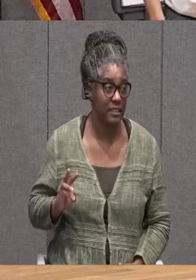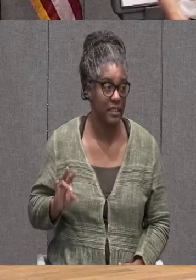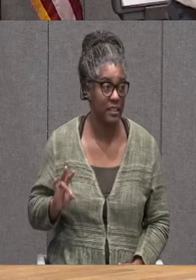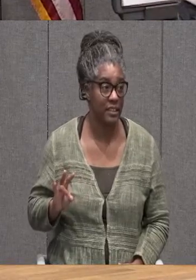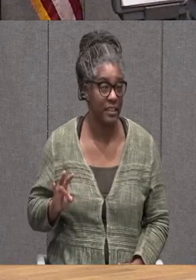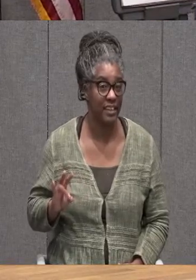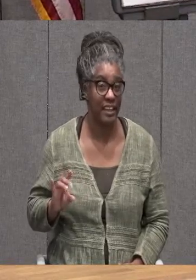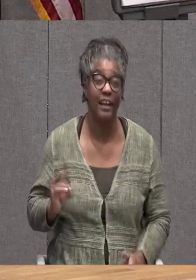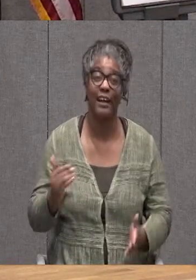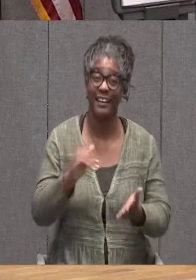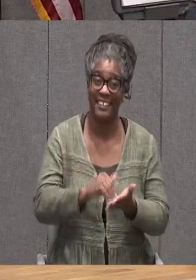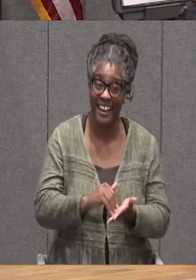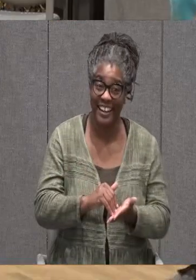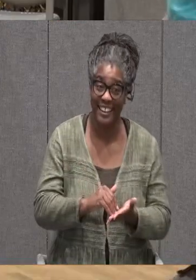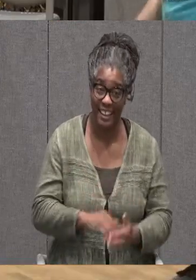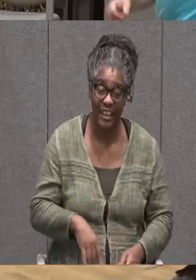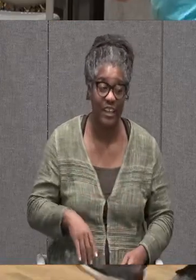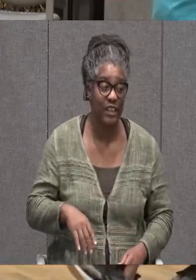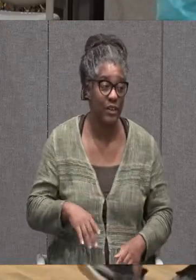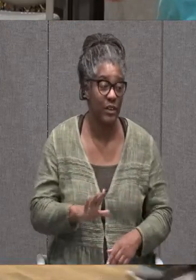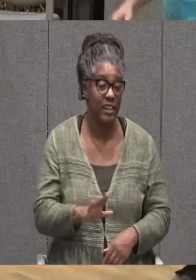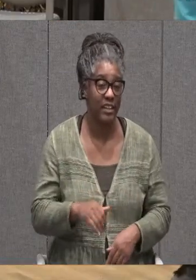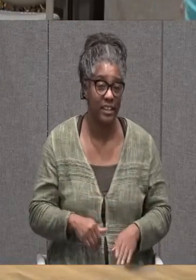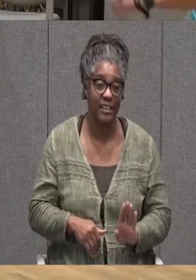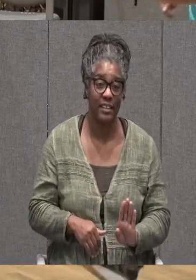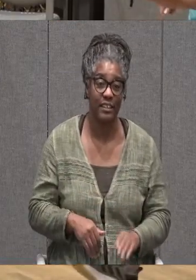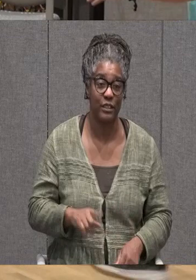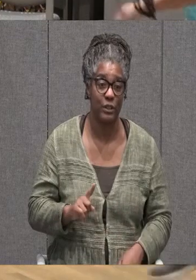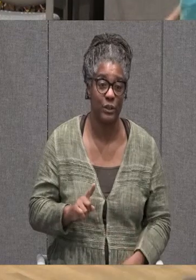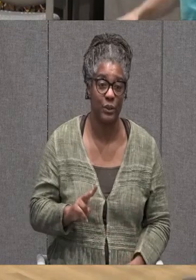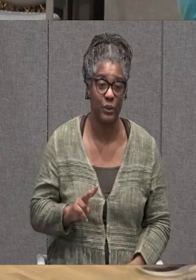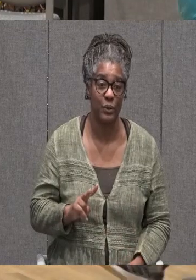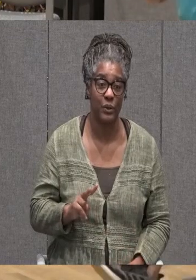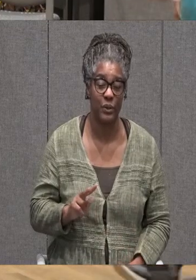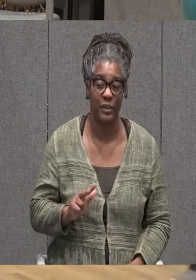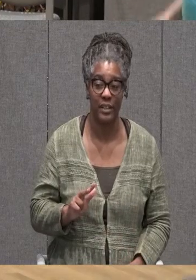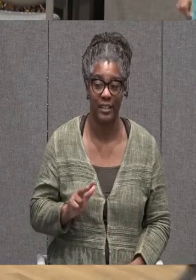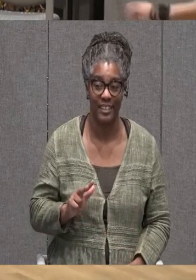lets repeat what we just did, ready? One, two, three, four, five, six,